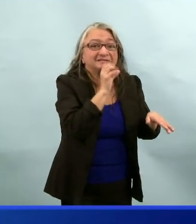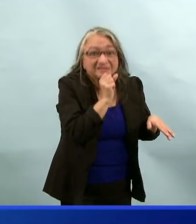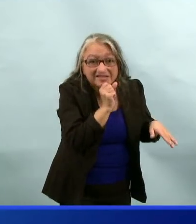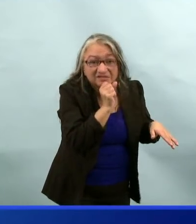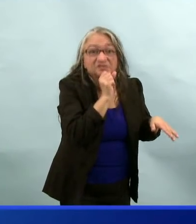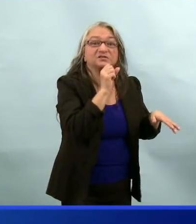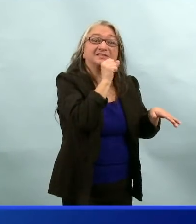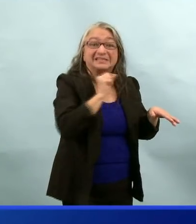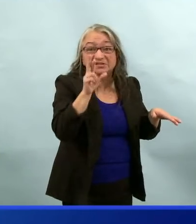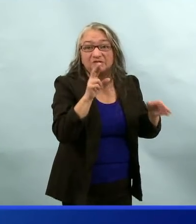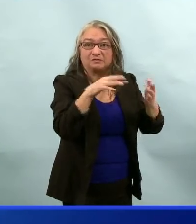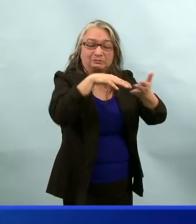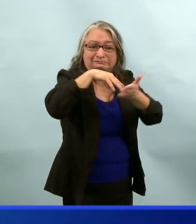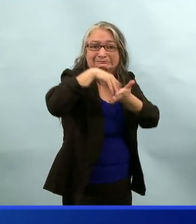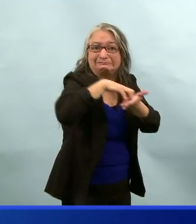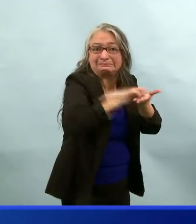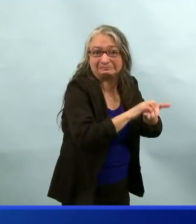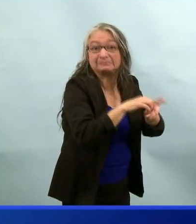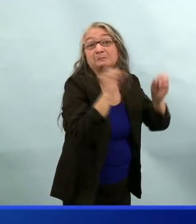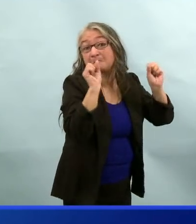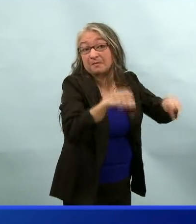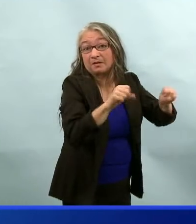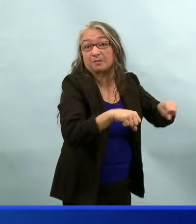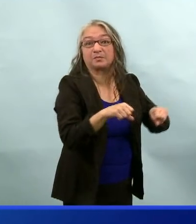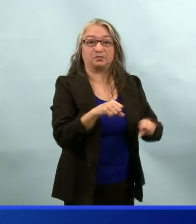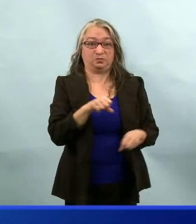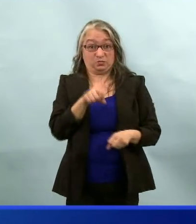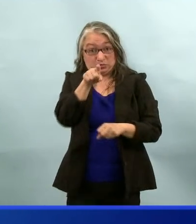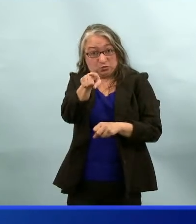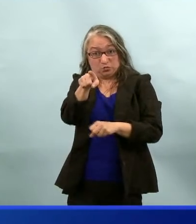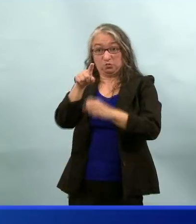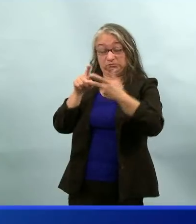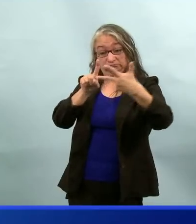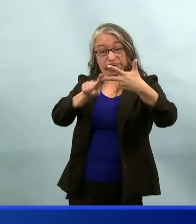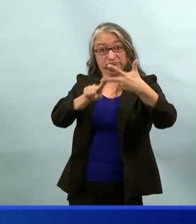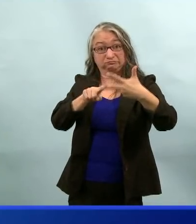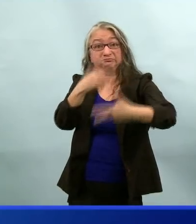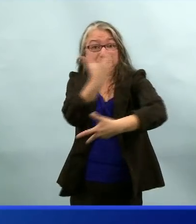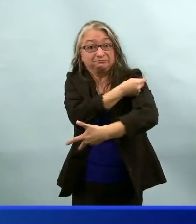booster you're doing it for all those that you love for your community as well as for yourself